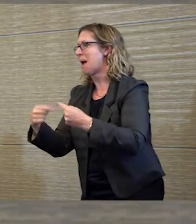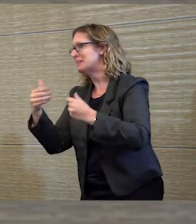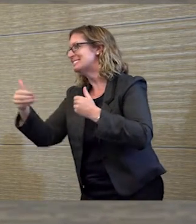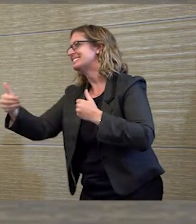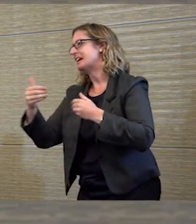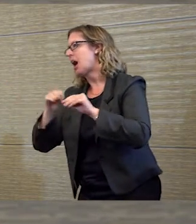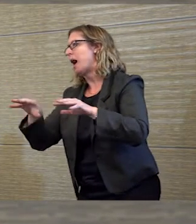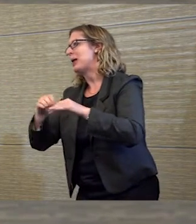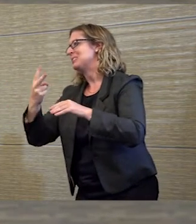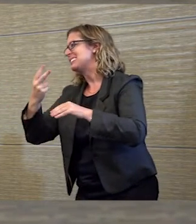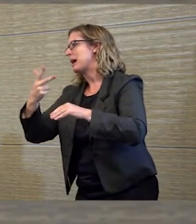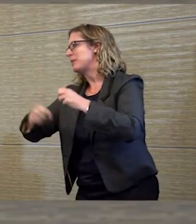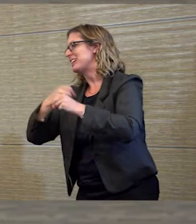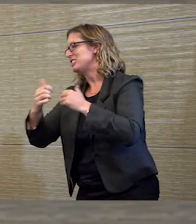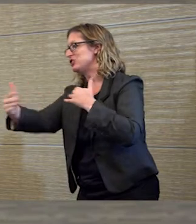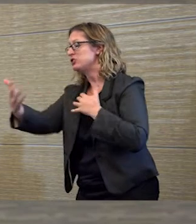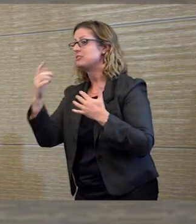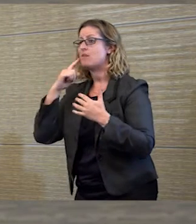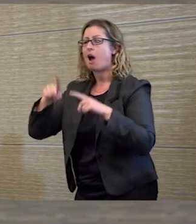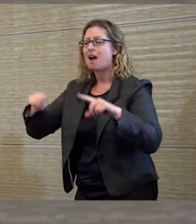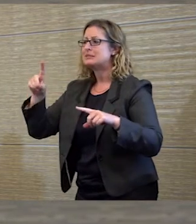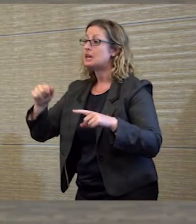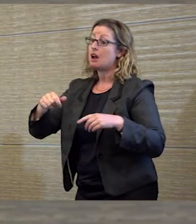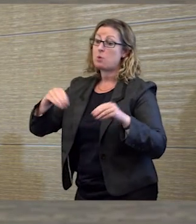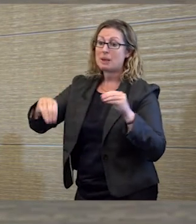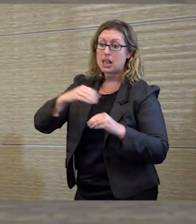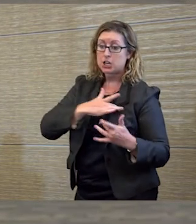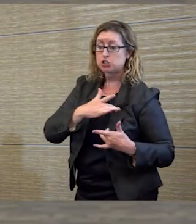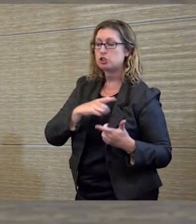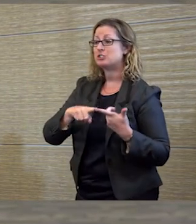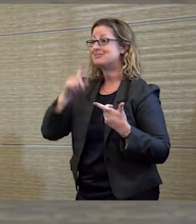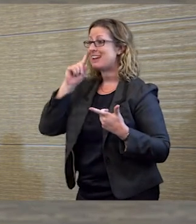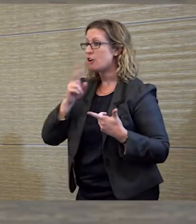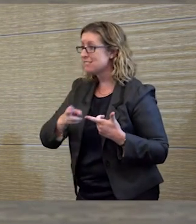cool for people who have mobility concerns, people who are deaf and hard of hearing. So I